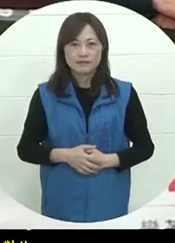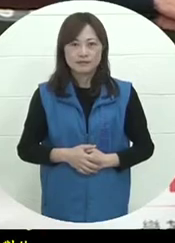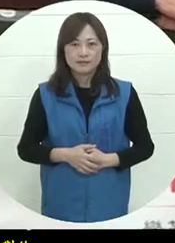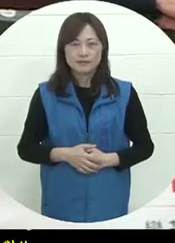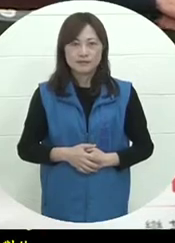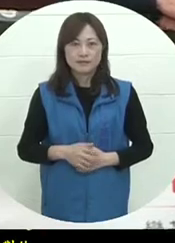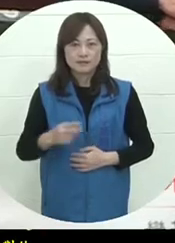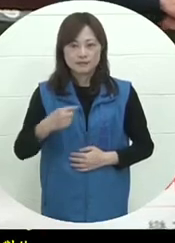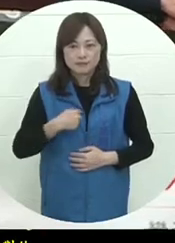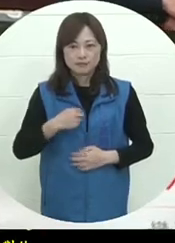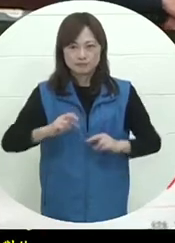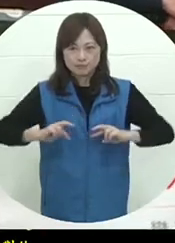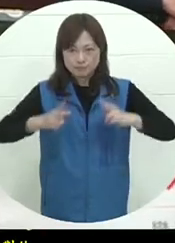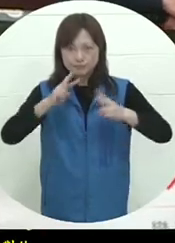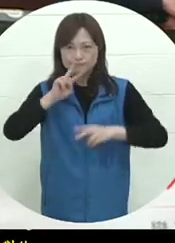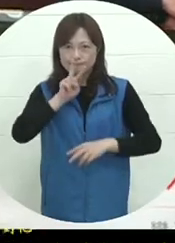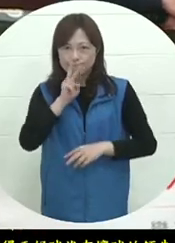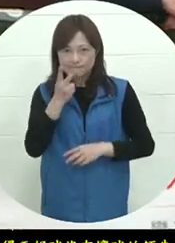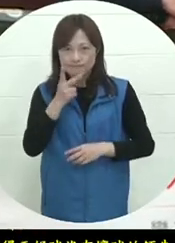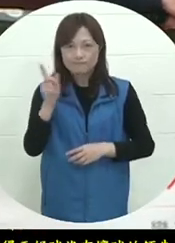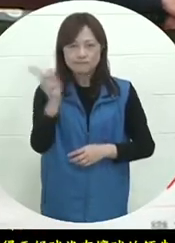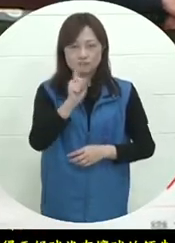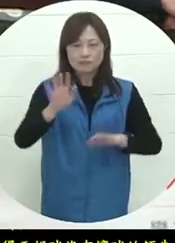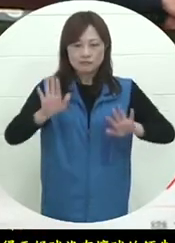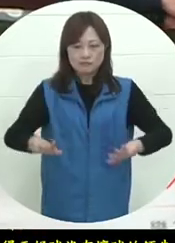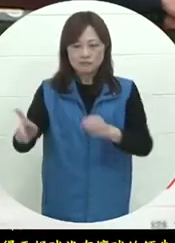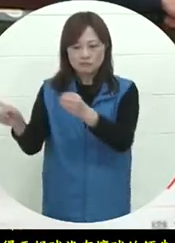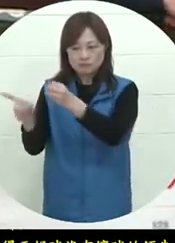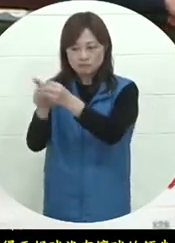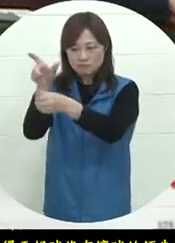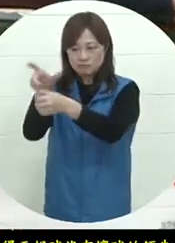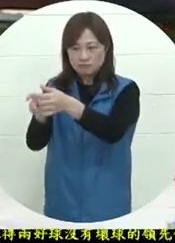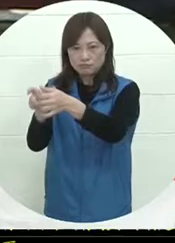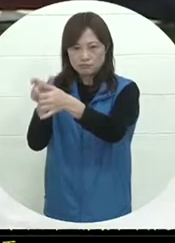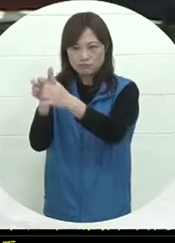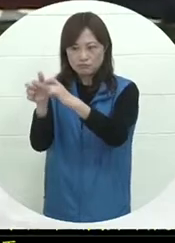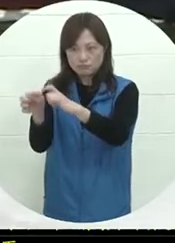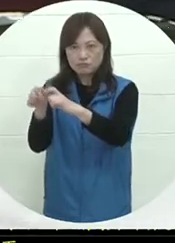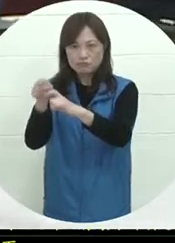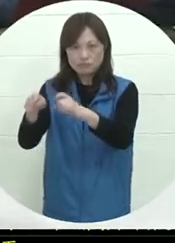Then correct it. The one in Daji area now should have replaced the substitute hitter.